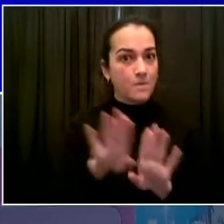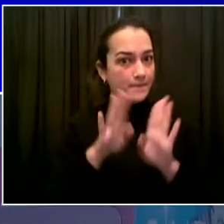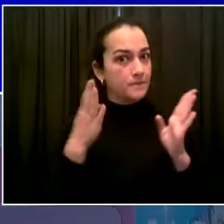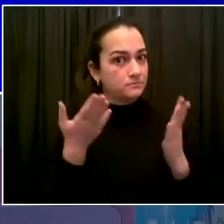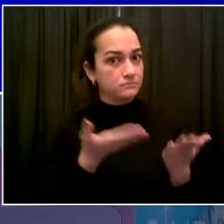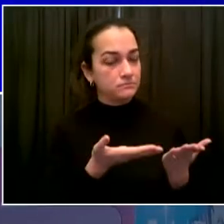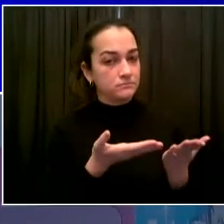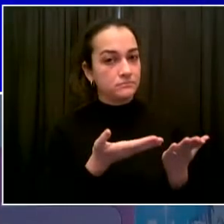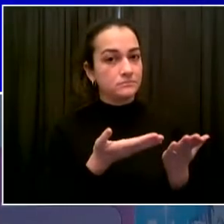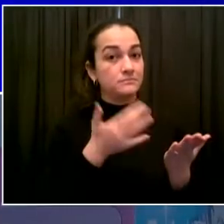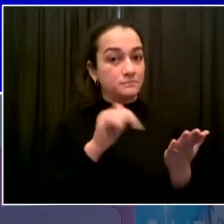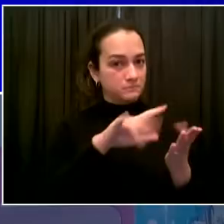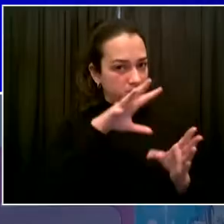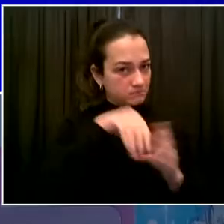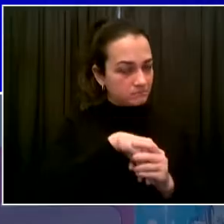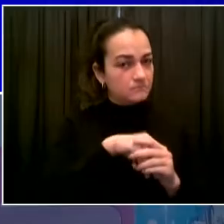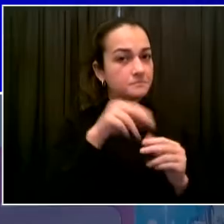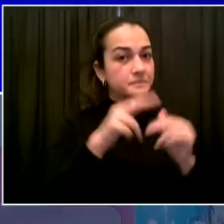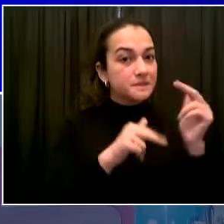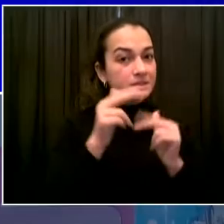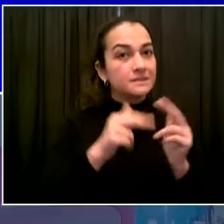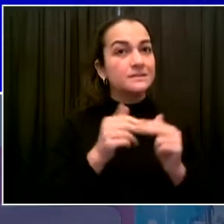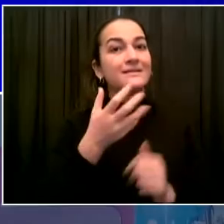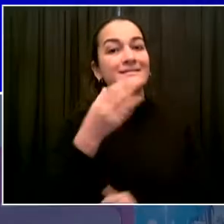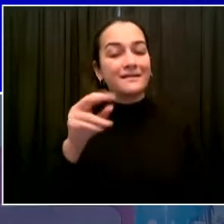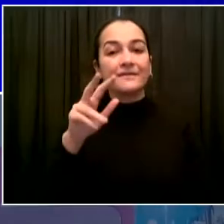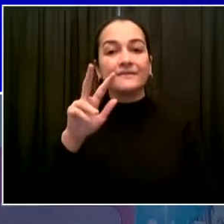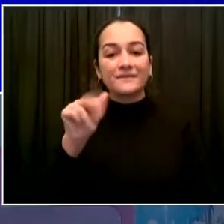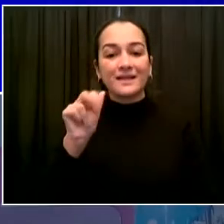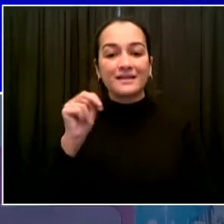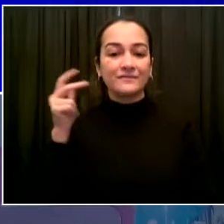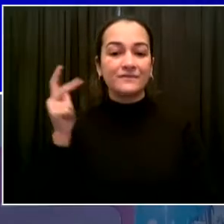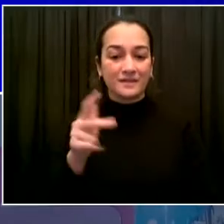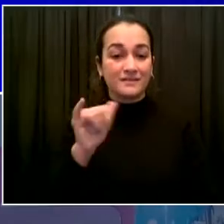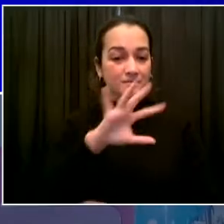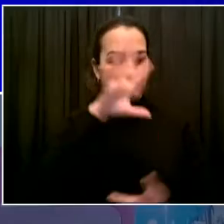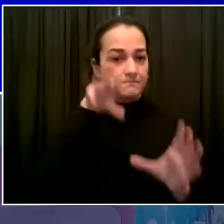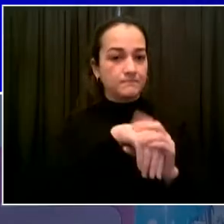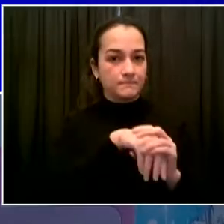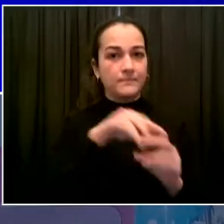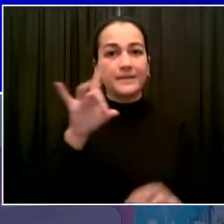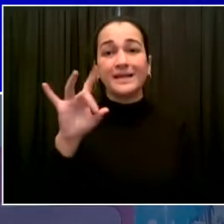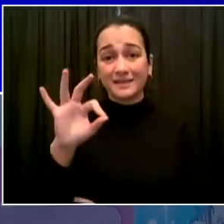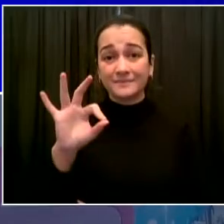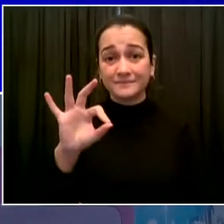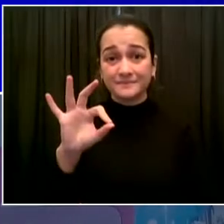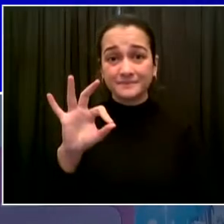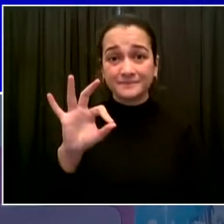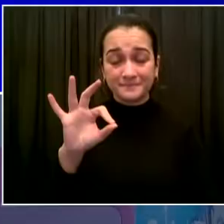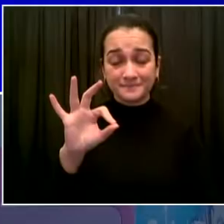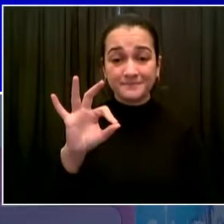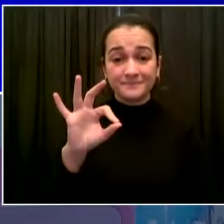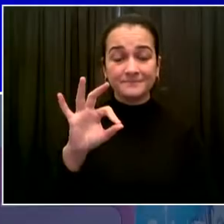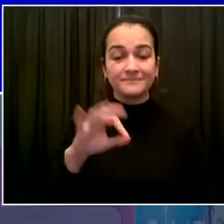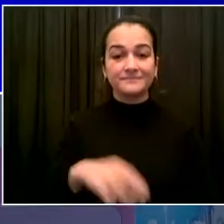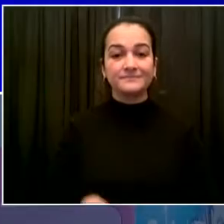HAVE SPONSORED BY THE CITY OF NEW YORK, 89 TESTG INSITES IN ALL FIVE BOROUGHS. EITHER THE BRICK- AND-MORTAR SITES